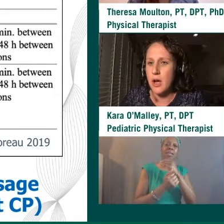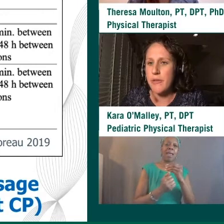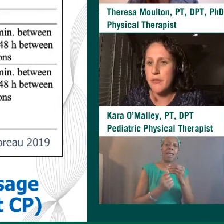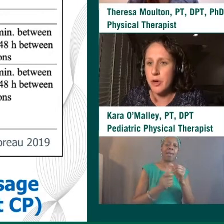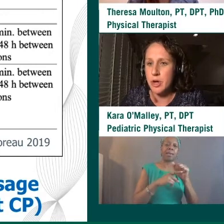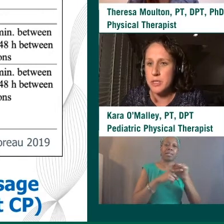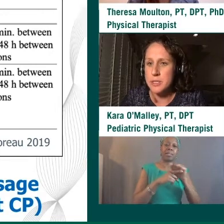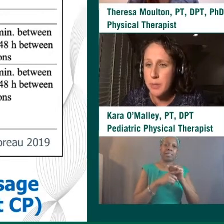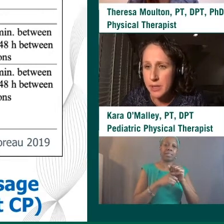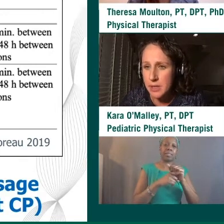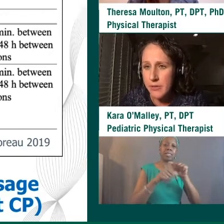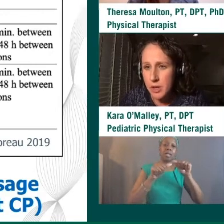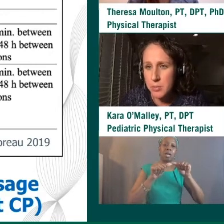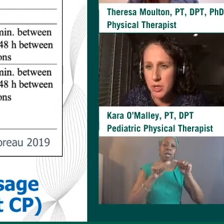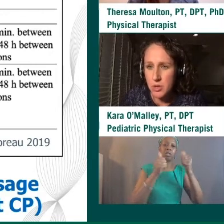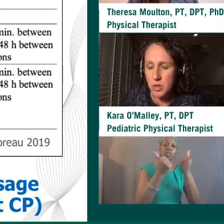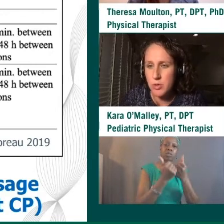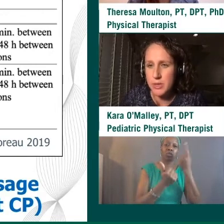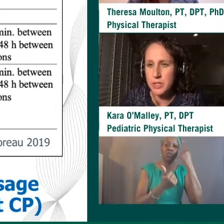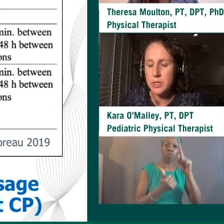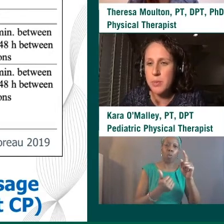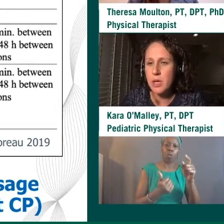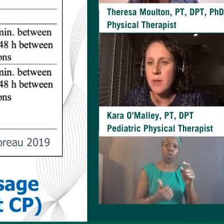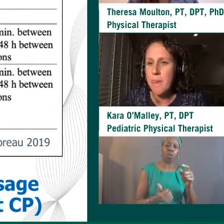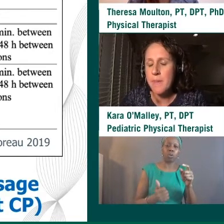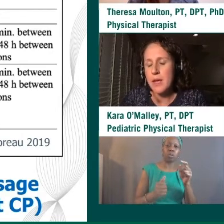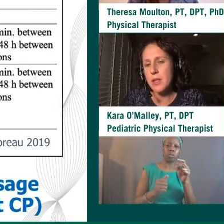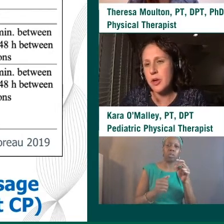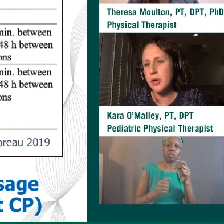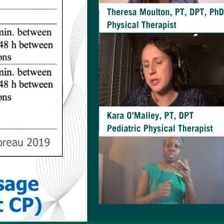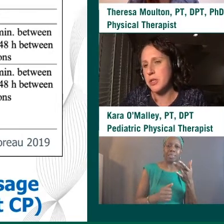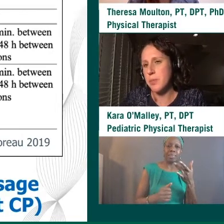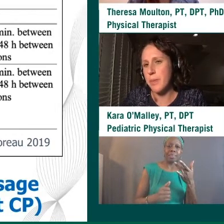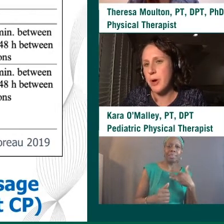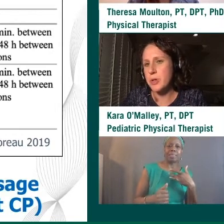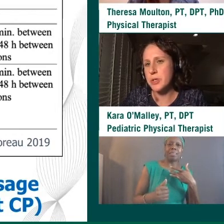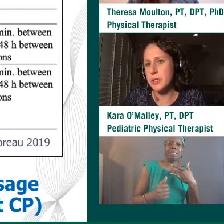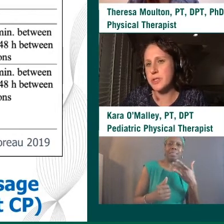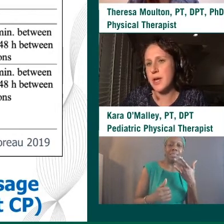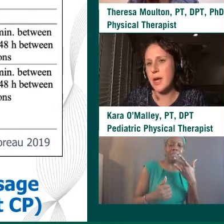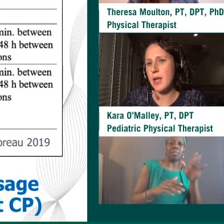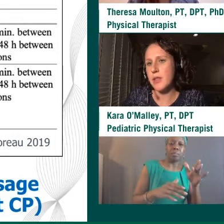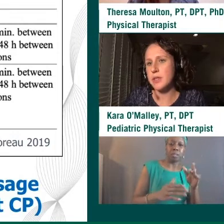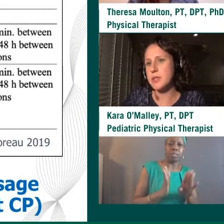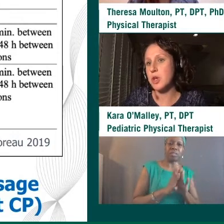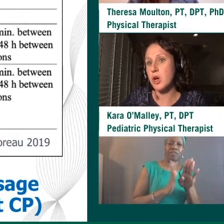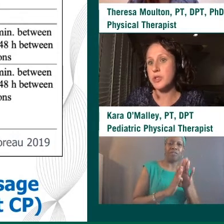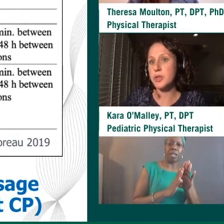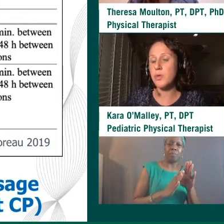for typically developing youth. Youth without CP. And currently the proposal is that this is also